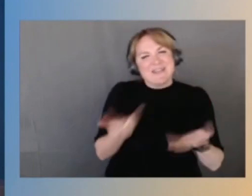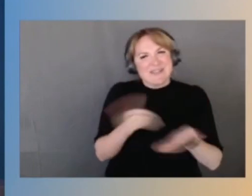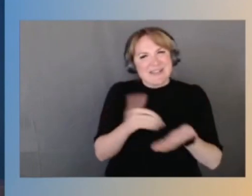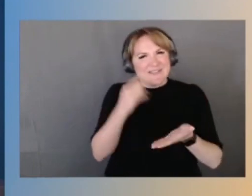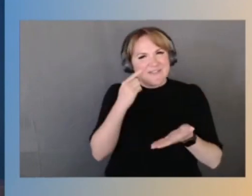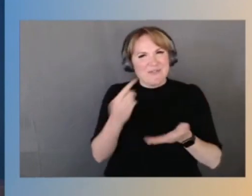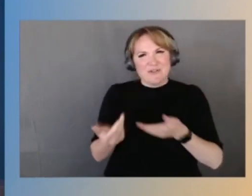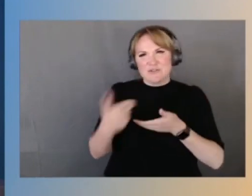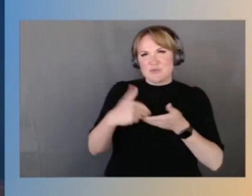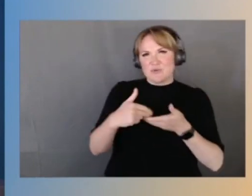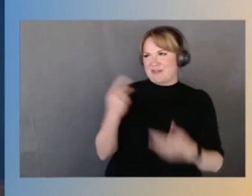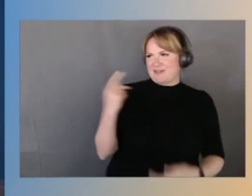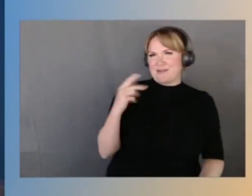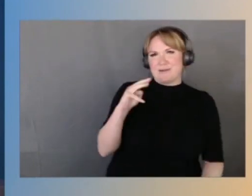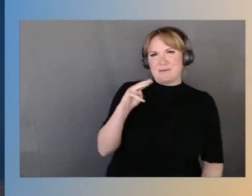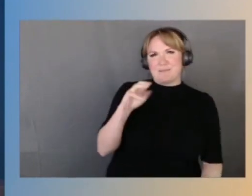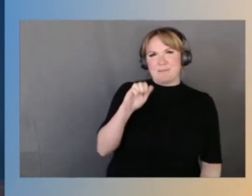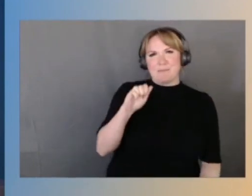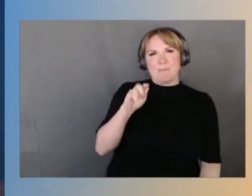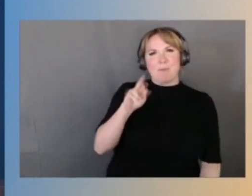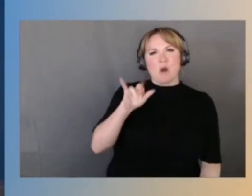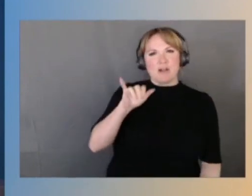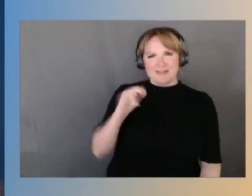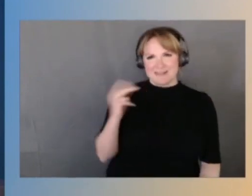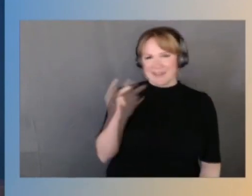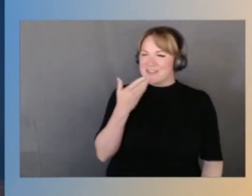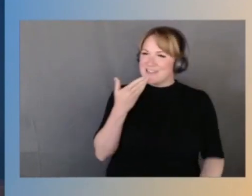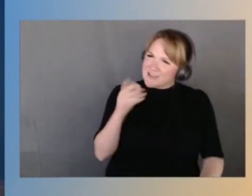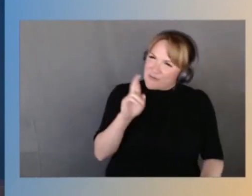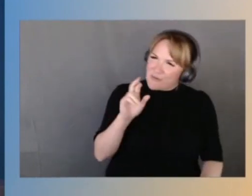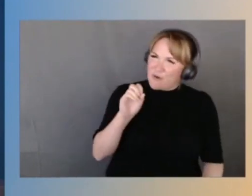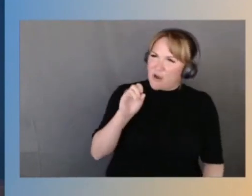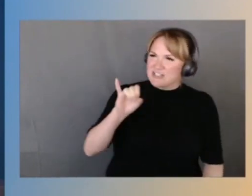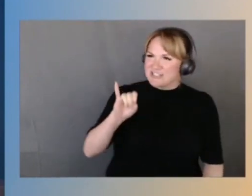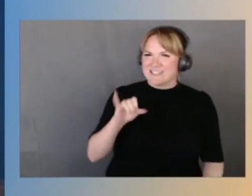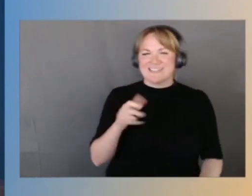and thanks, Roshni, for joining us as well. Thank you both, and thank you everyone for joining.